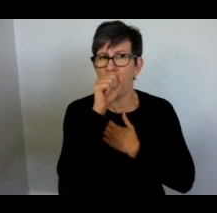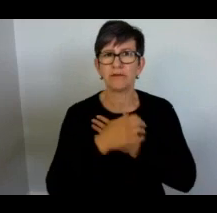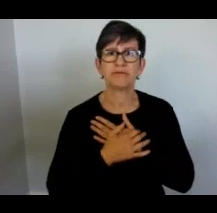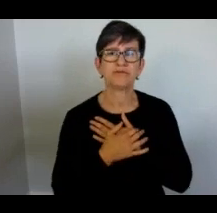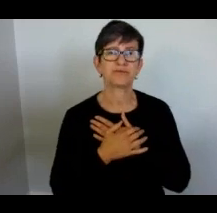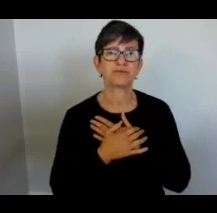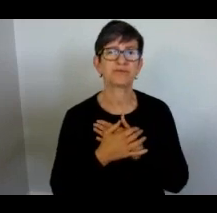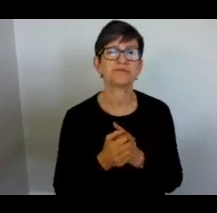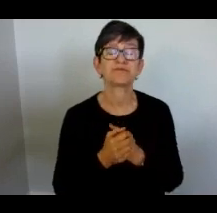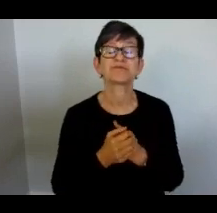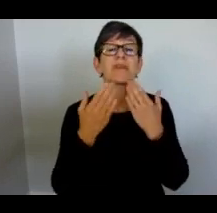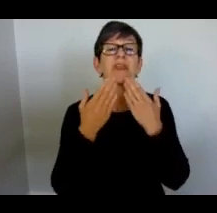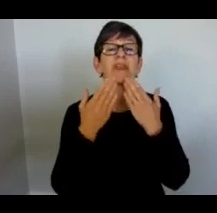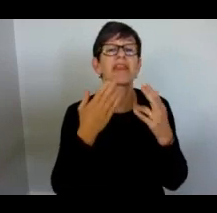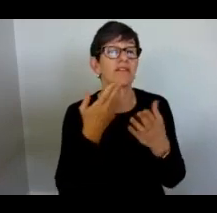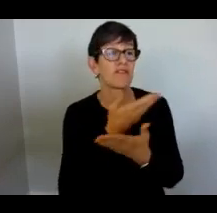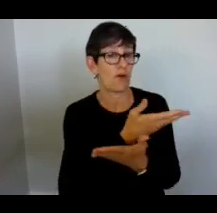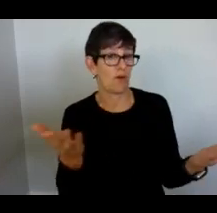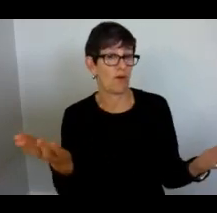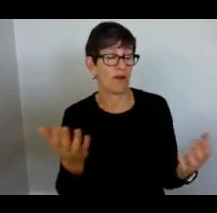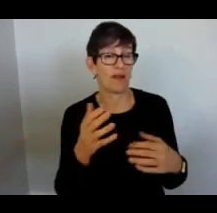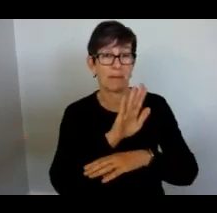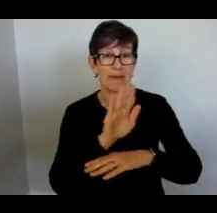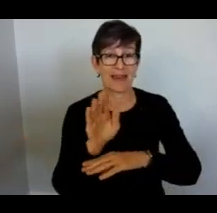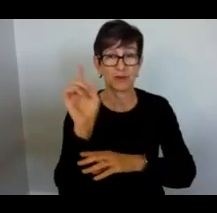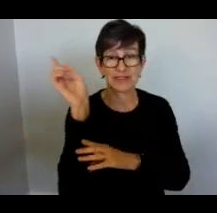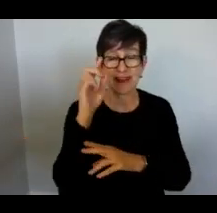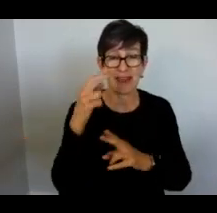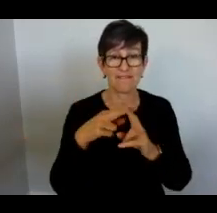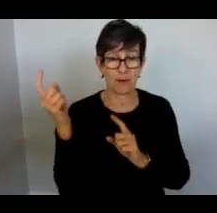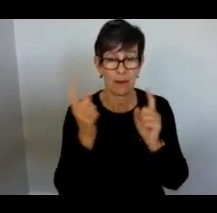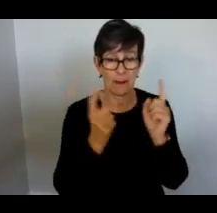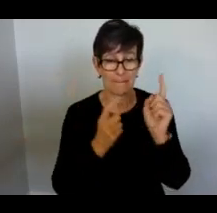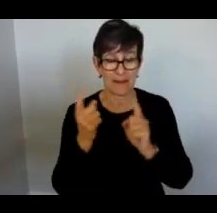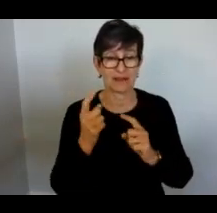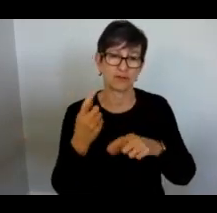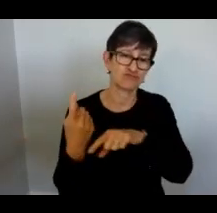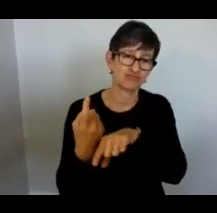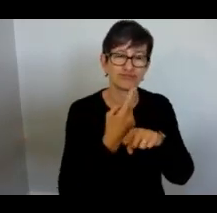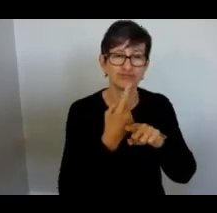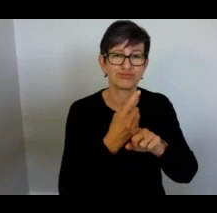you to Mark, Nick, Georgia and Ese for coming together to provide such a valuable panel and